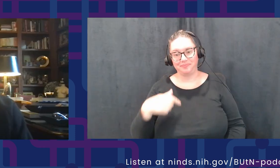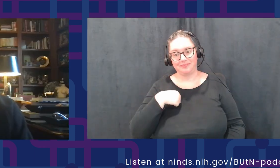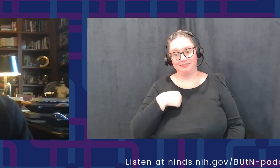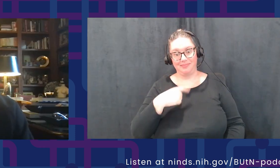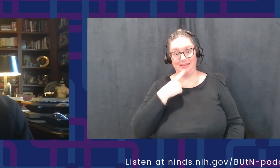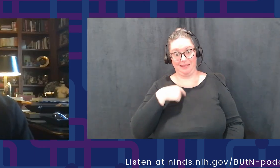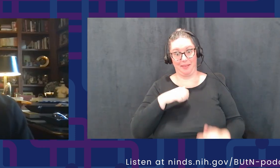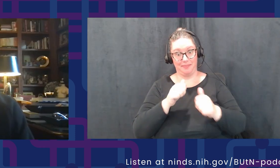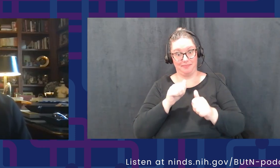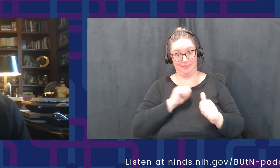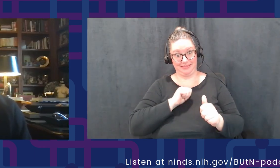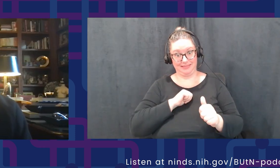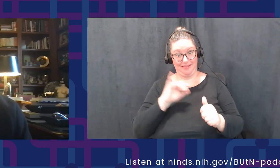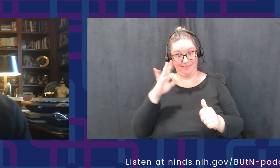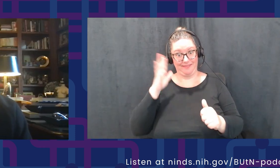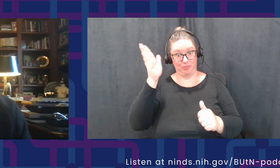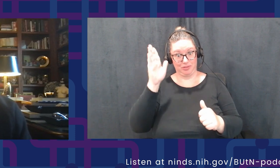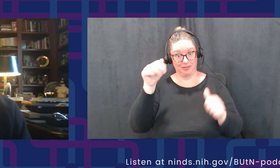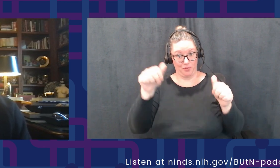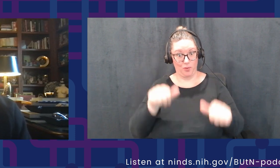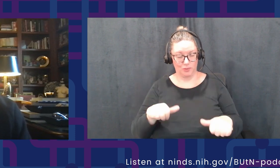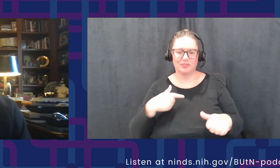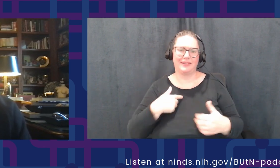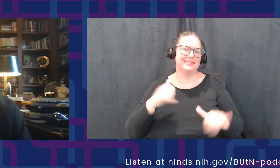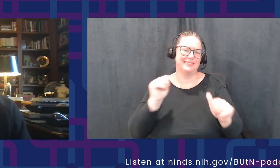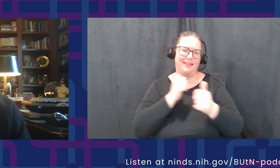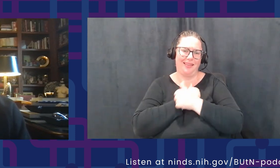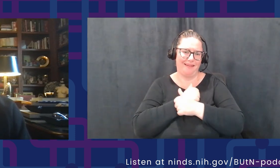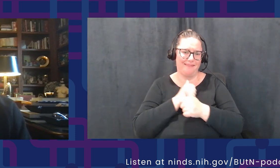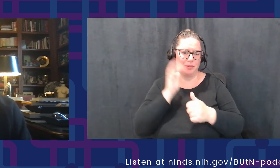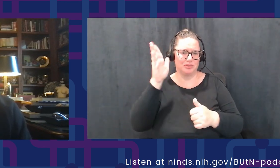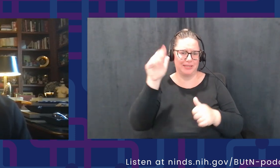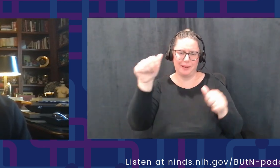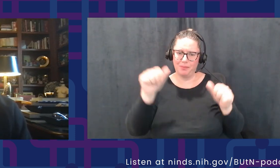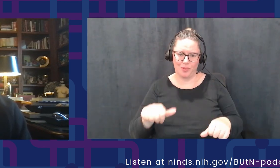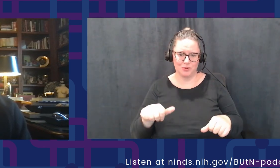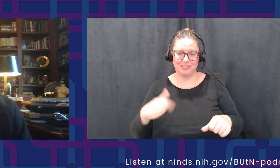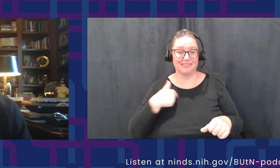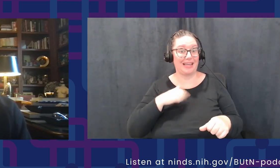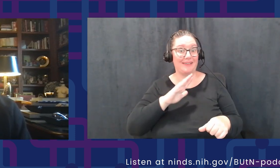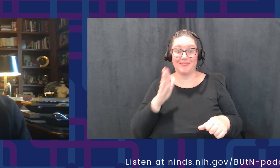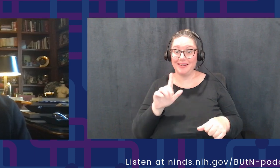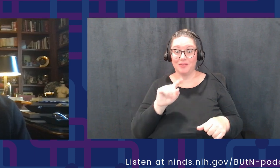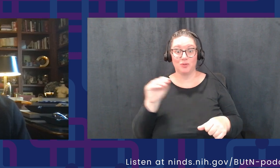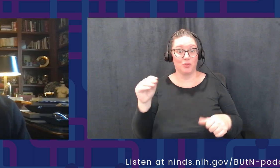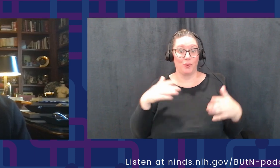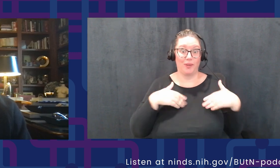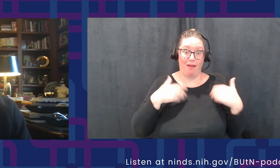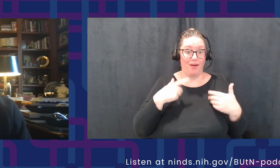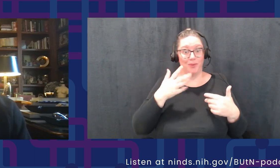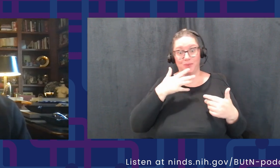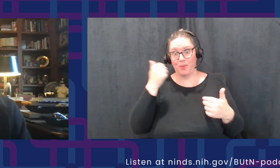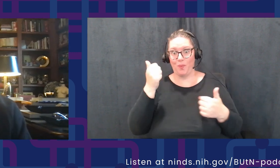Alfredo Quiñones-Hinojosa: I tell myself when I present the poster, because I still love presenting posters; you're never too senior, you're never too junior,